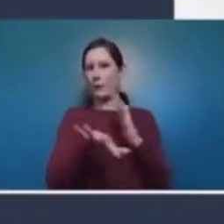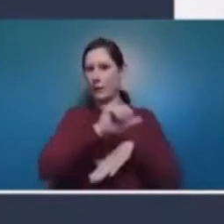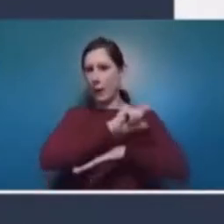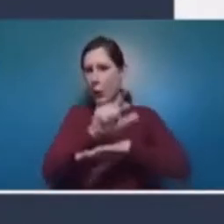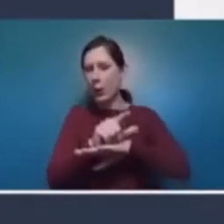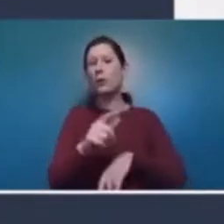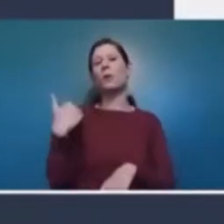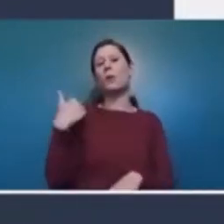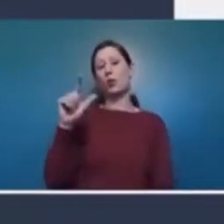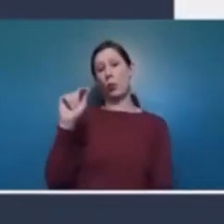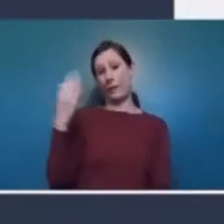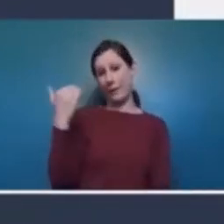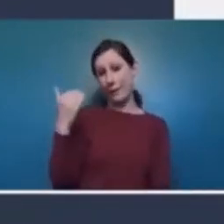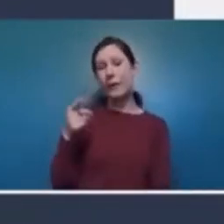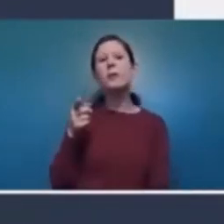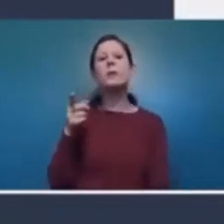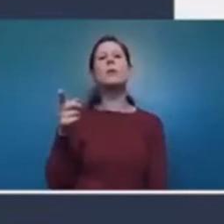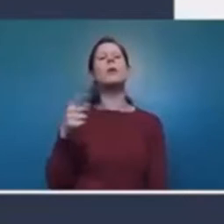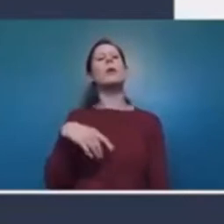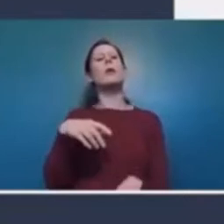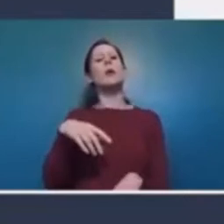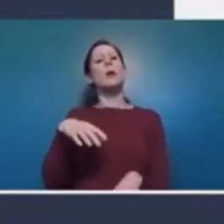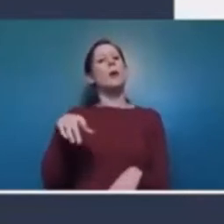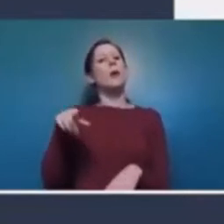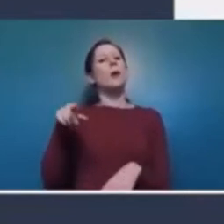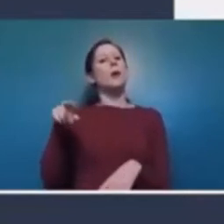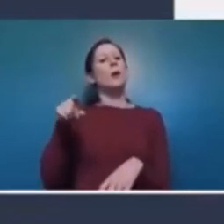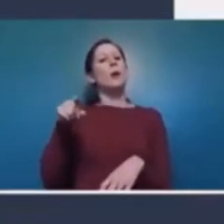Flores acted as a local line producer, for the "Every 28 Hour